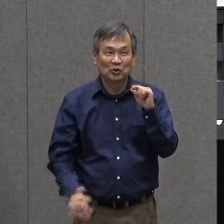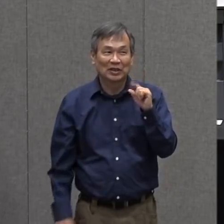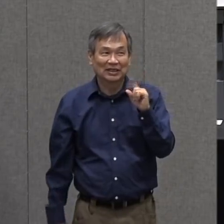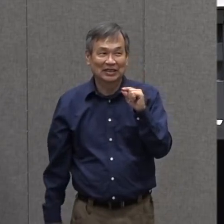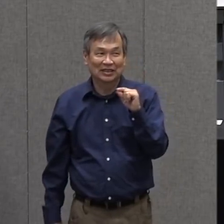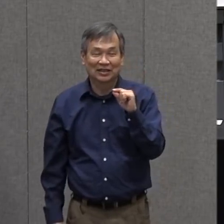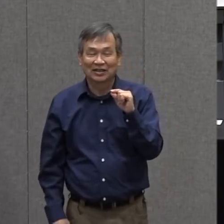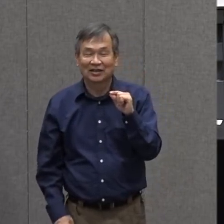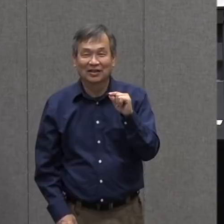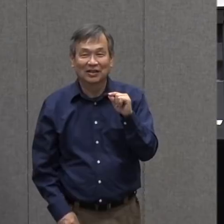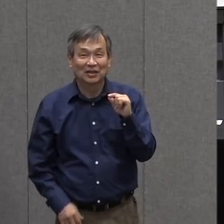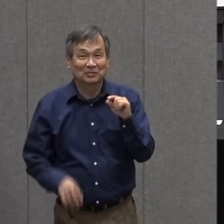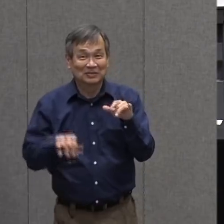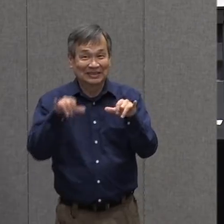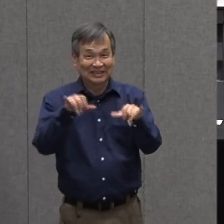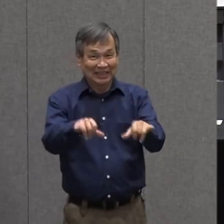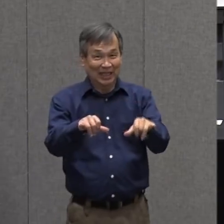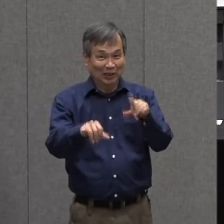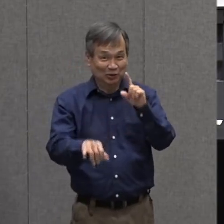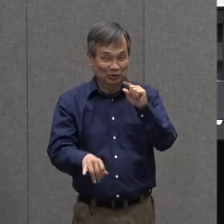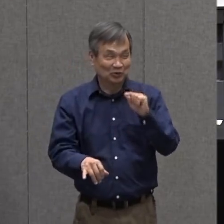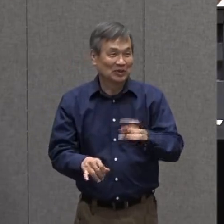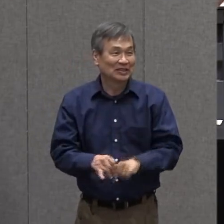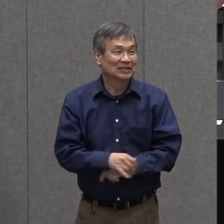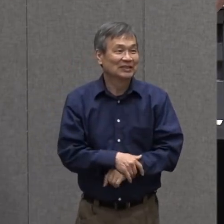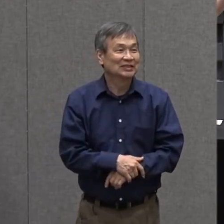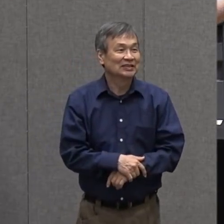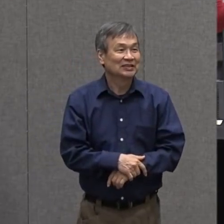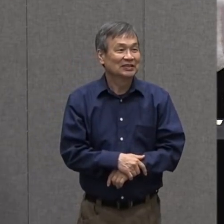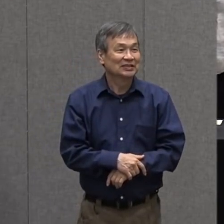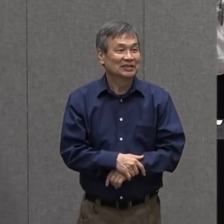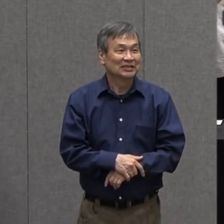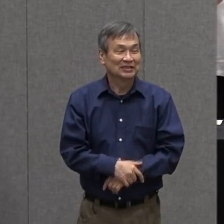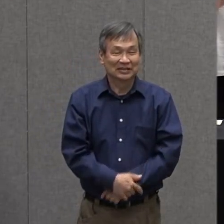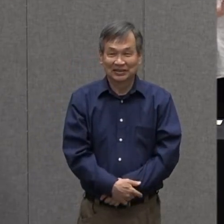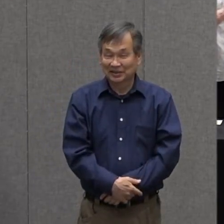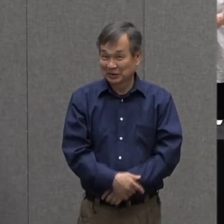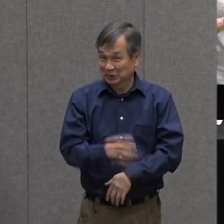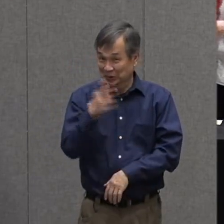I'm staying up - 20 there you go I am on the - So its a good thing I'm not